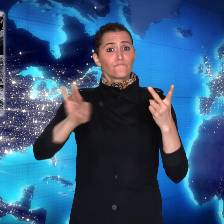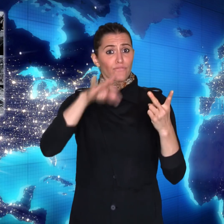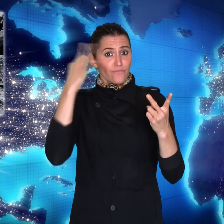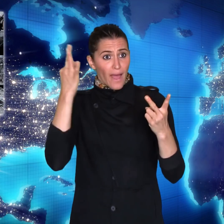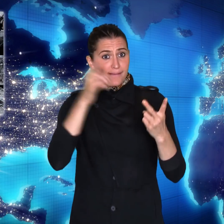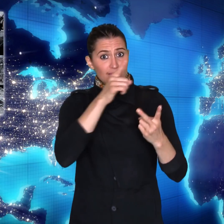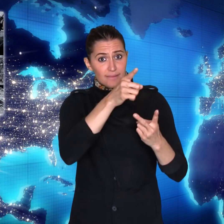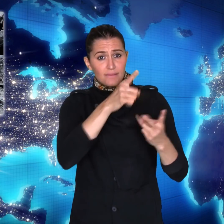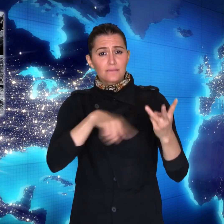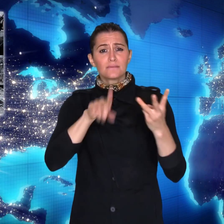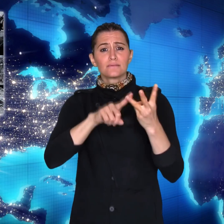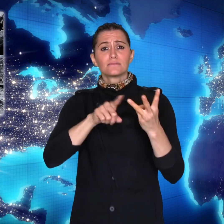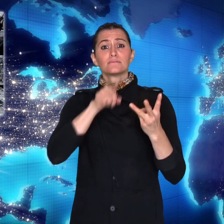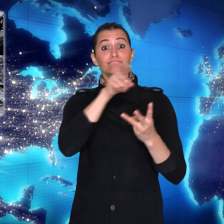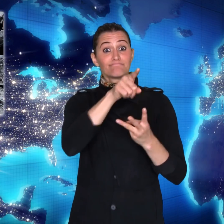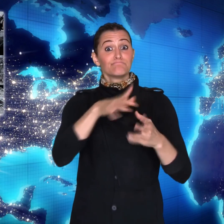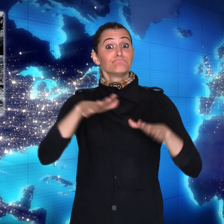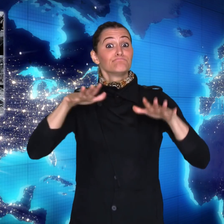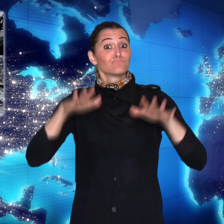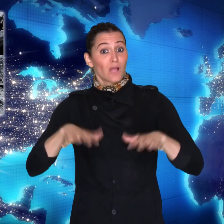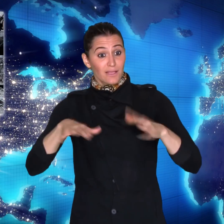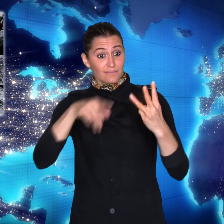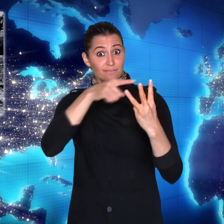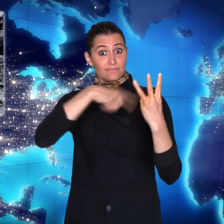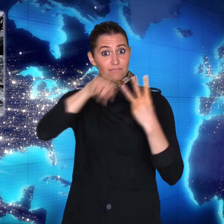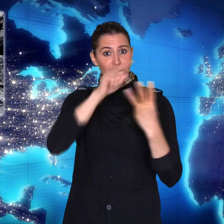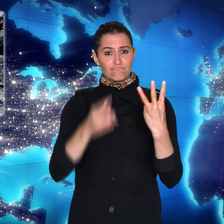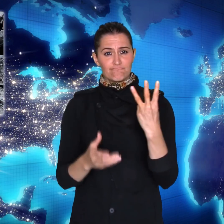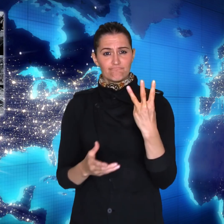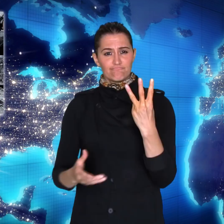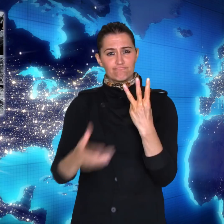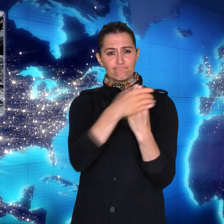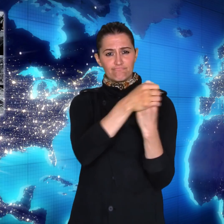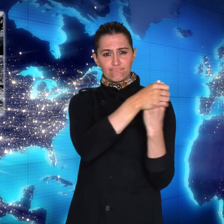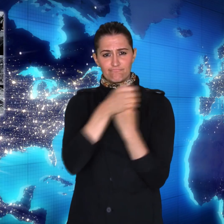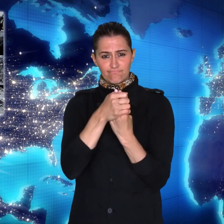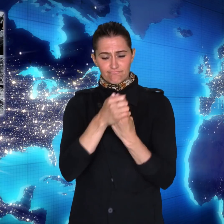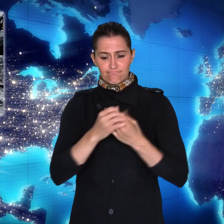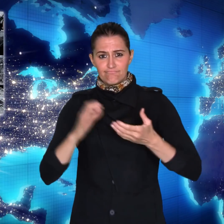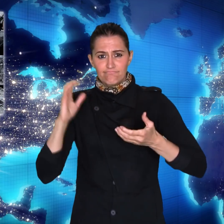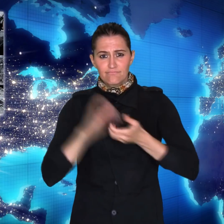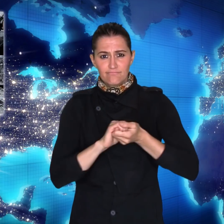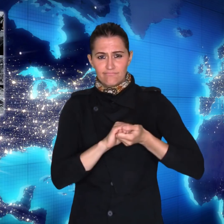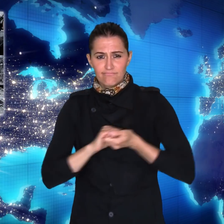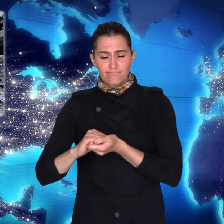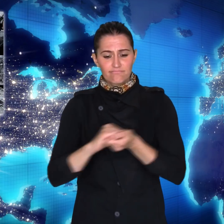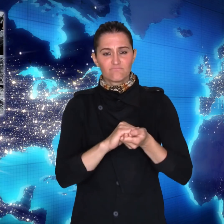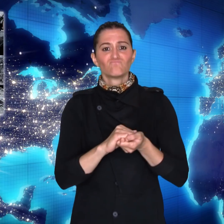together with France and Britain